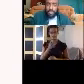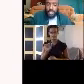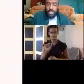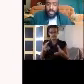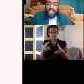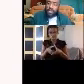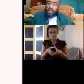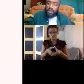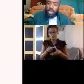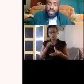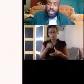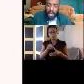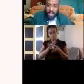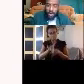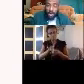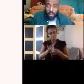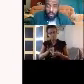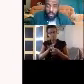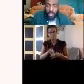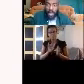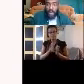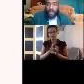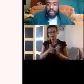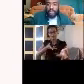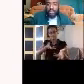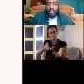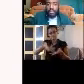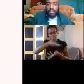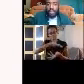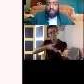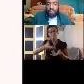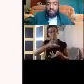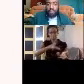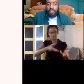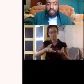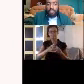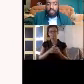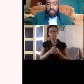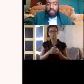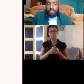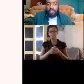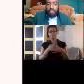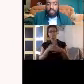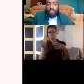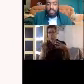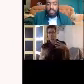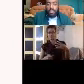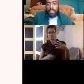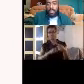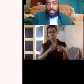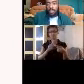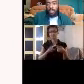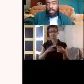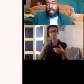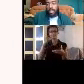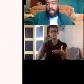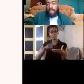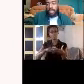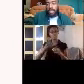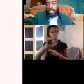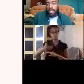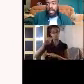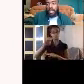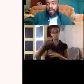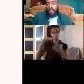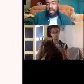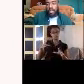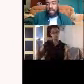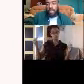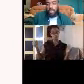So this idea of acknowledging past harm, I think, is important because in the situation